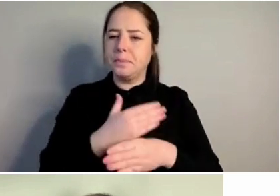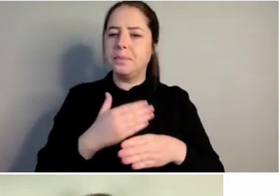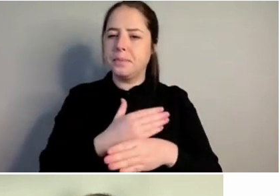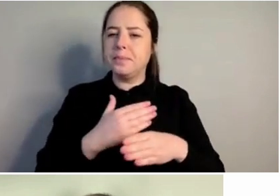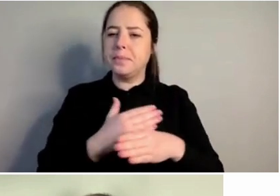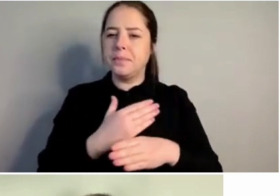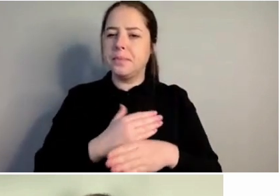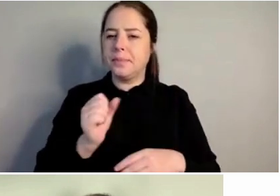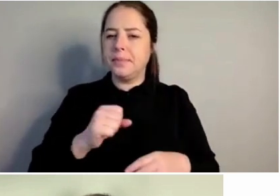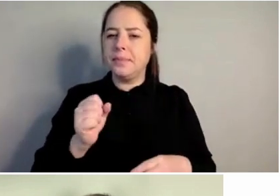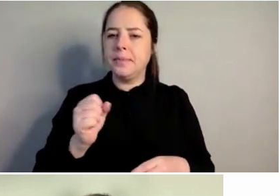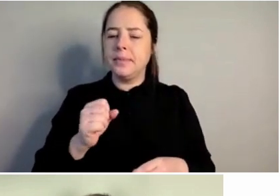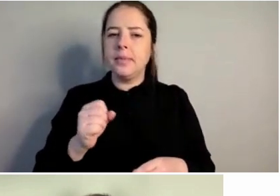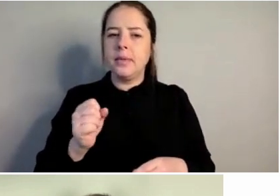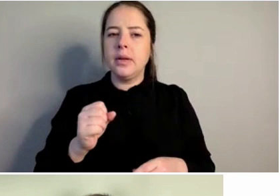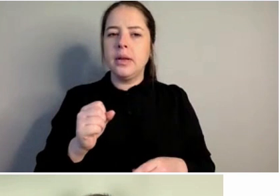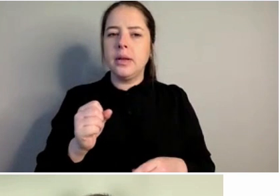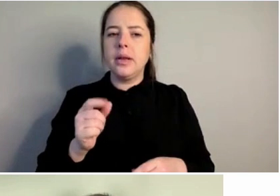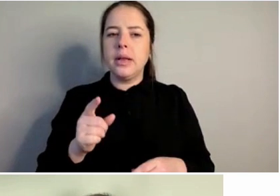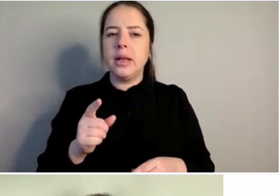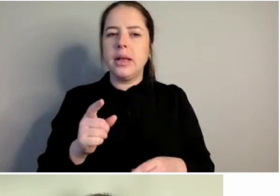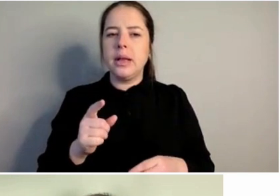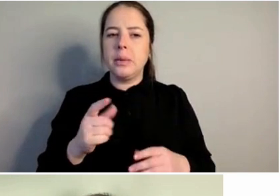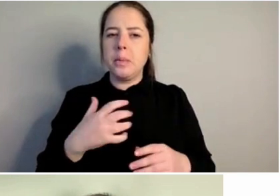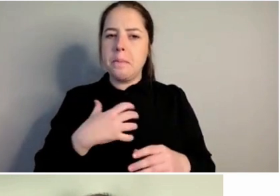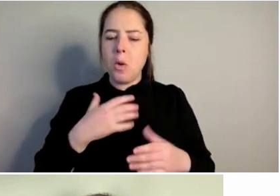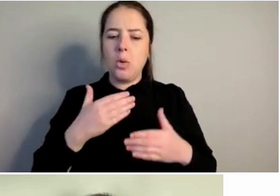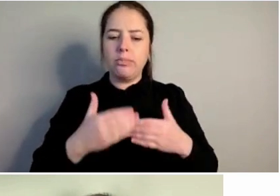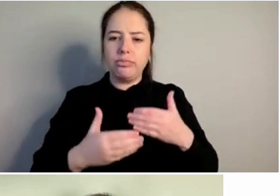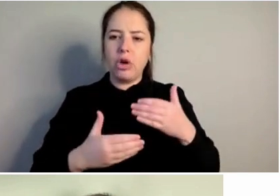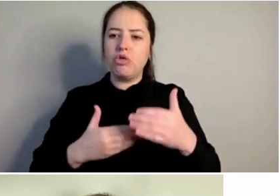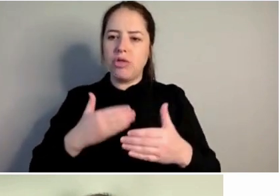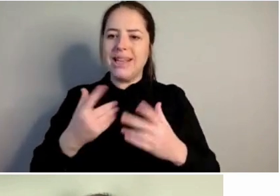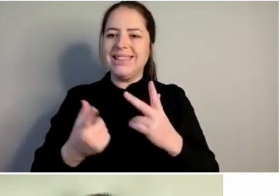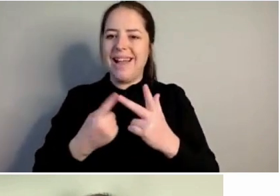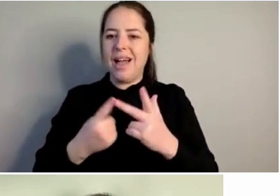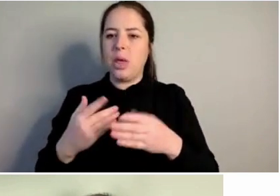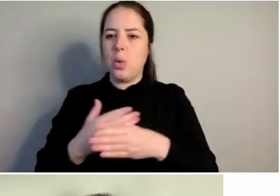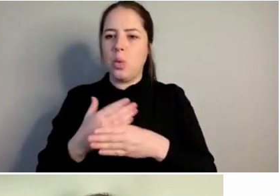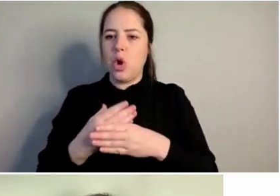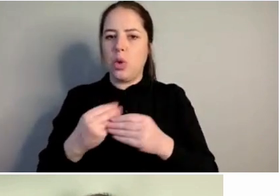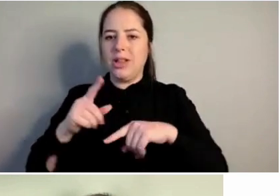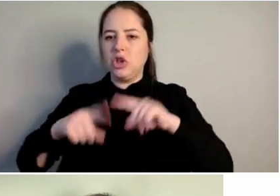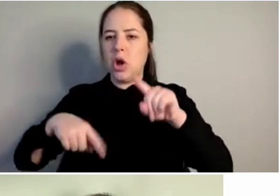And I think we've made more progress in other areas of diversity than perhaps this area at the moment.